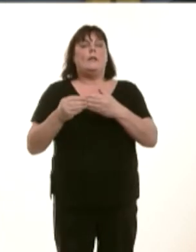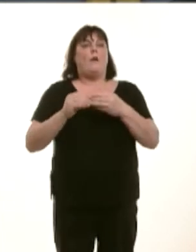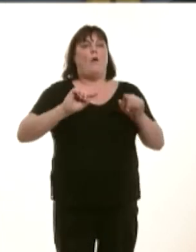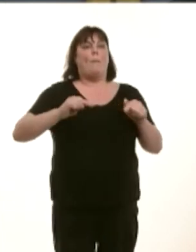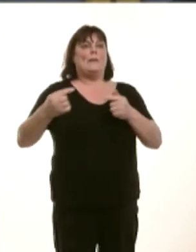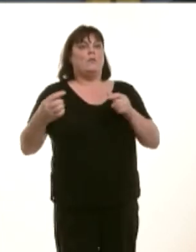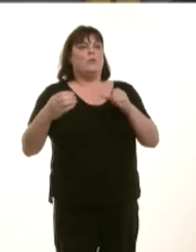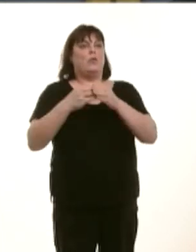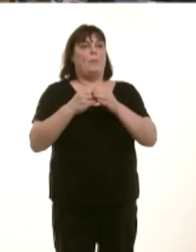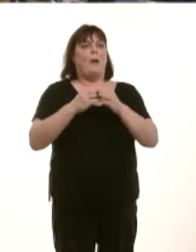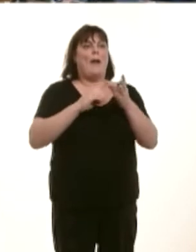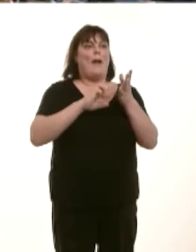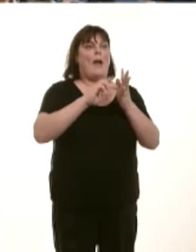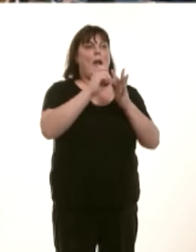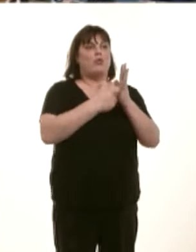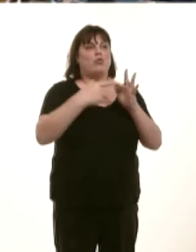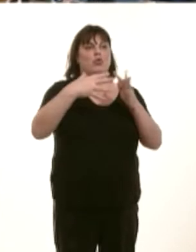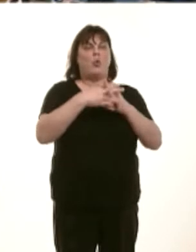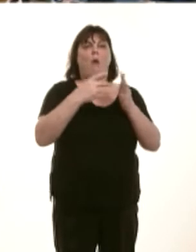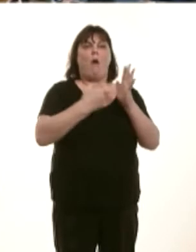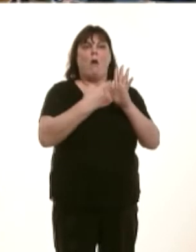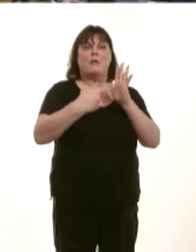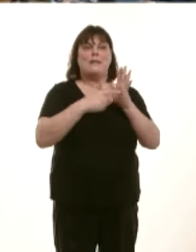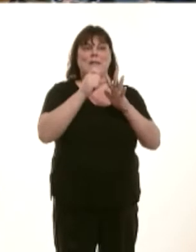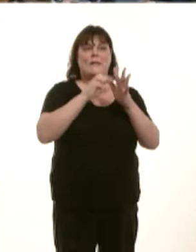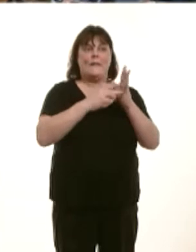Andrew R.T. Davies: Thank you, Presiding Officer. First Minister, last week your Government